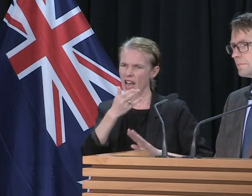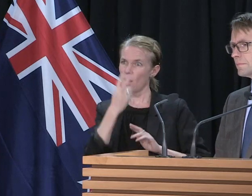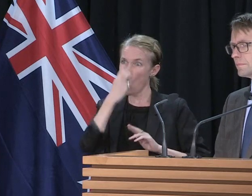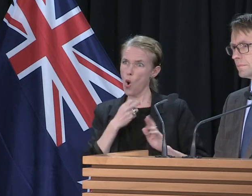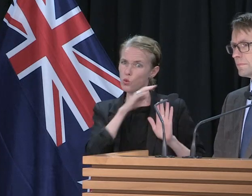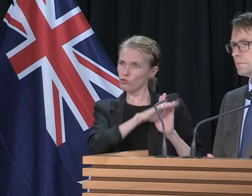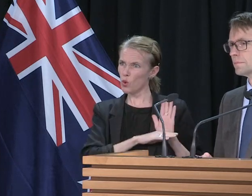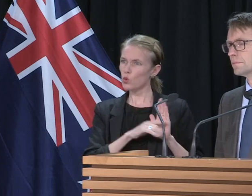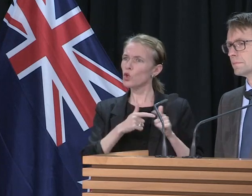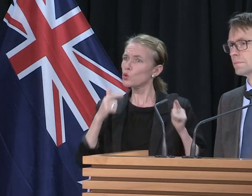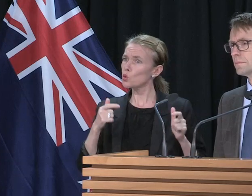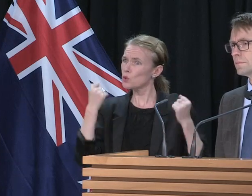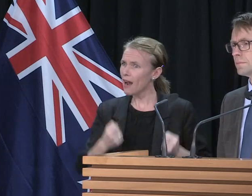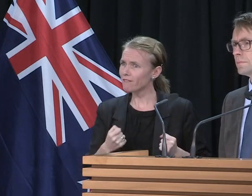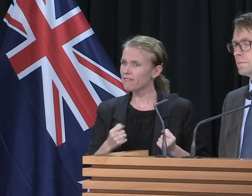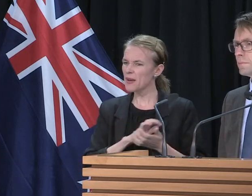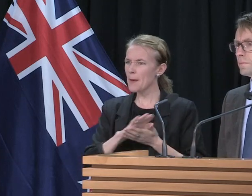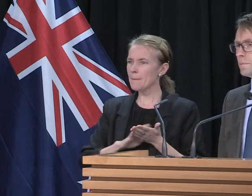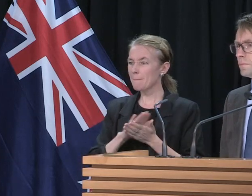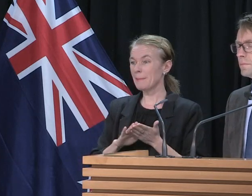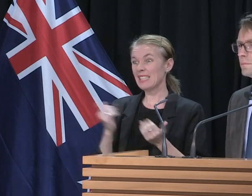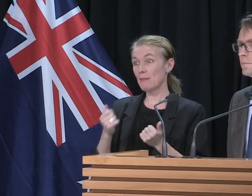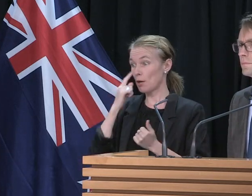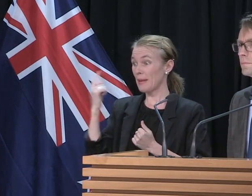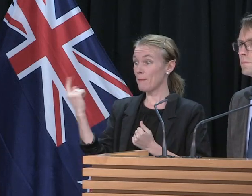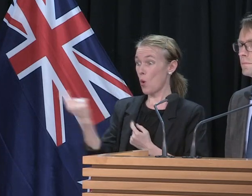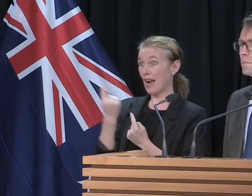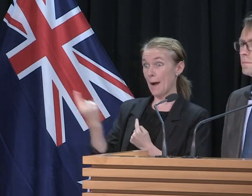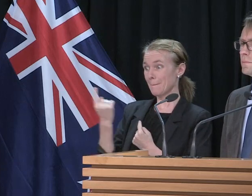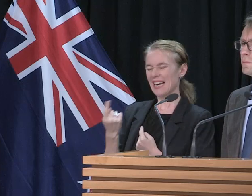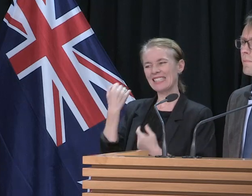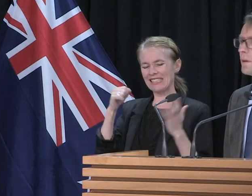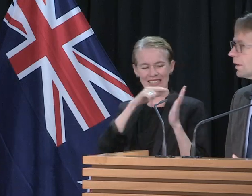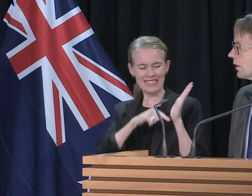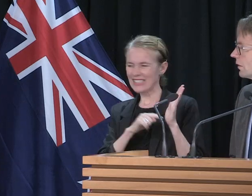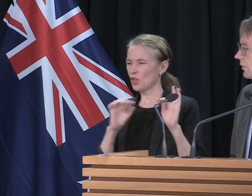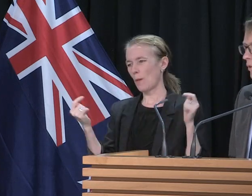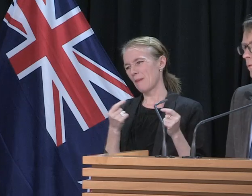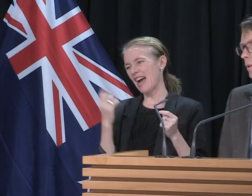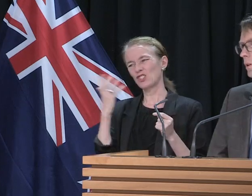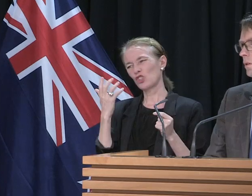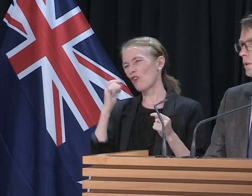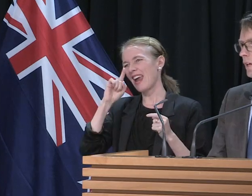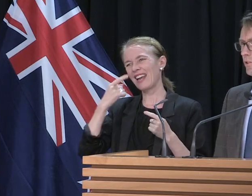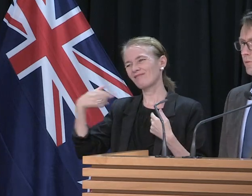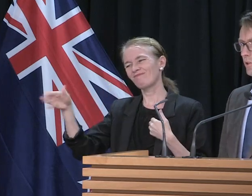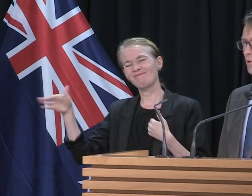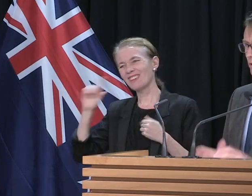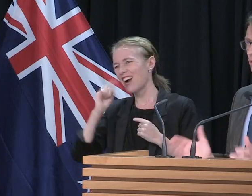so was that adjusted because that the previous case definition was so strict that